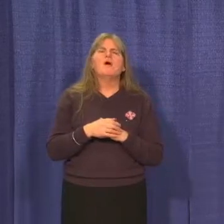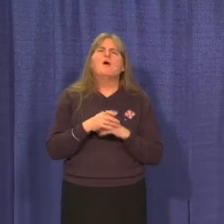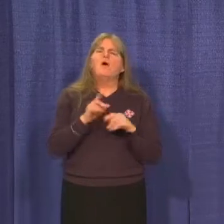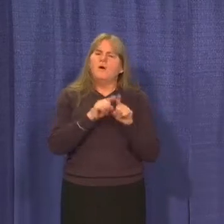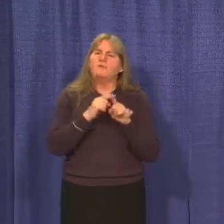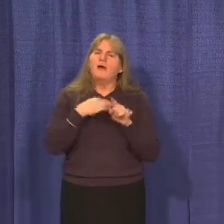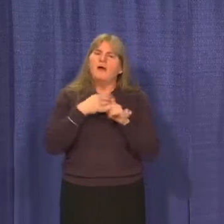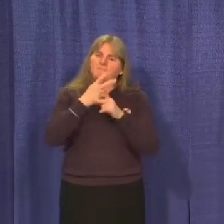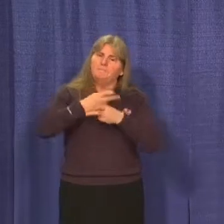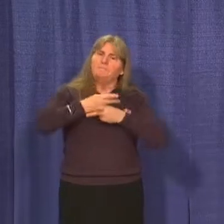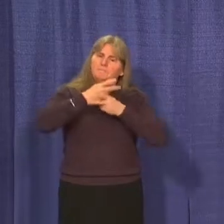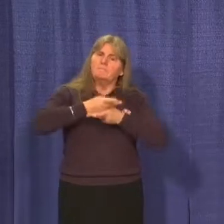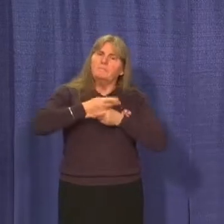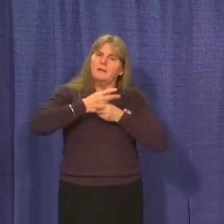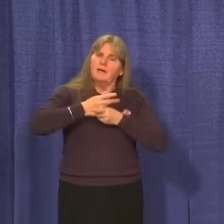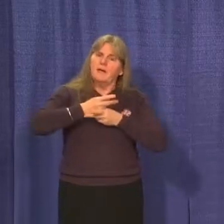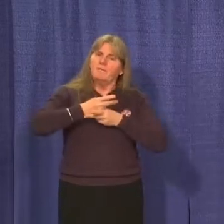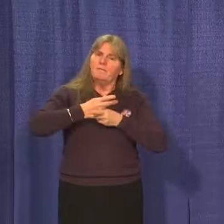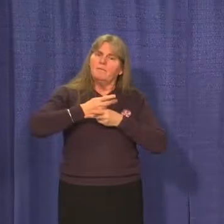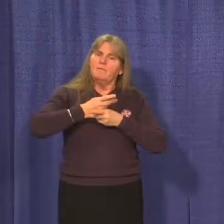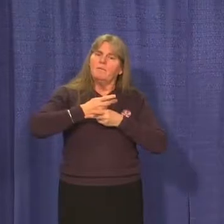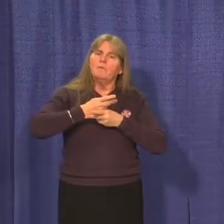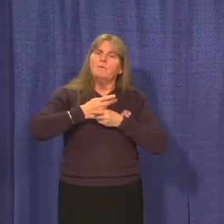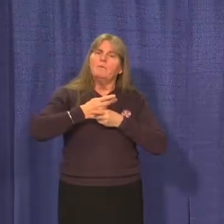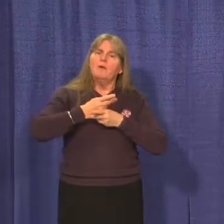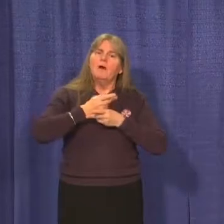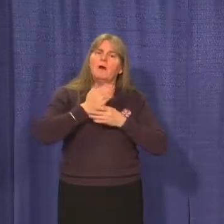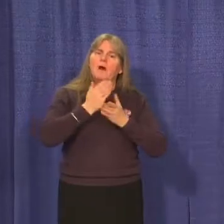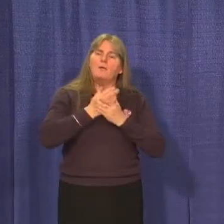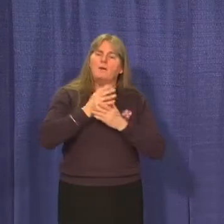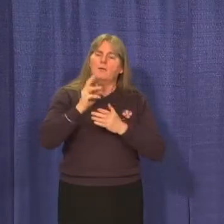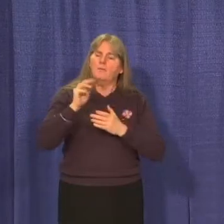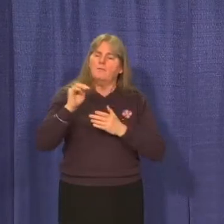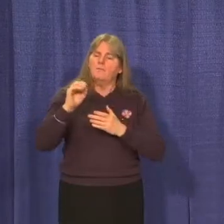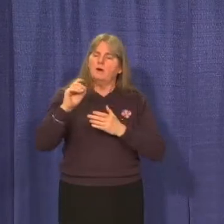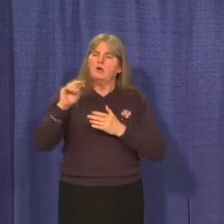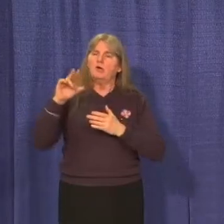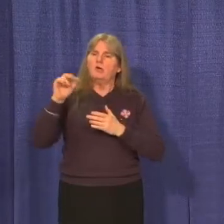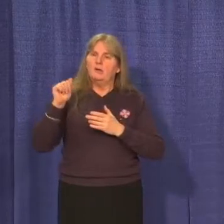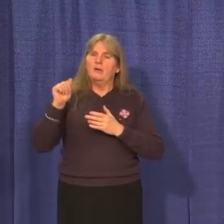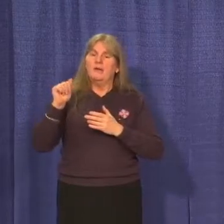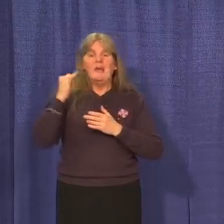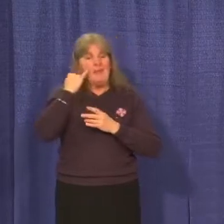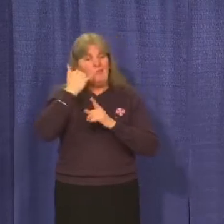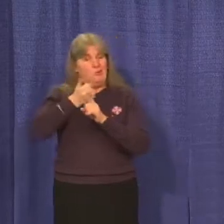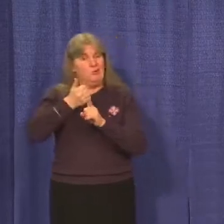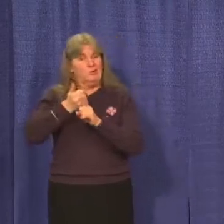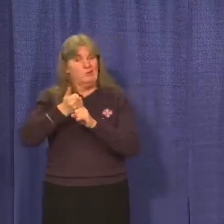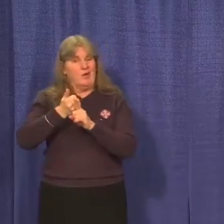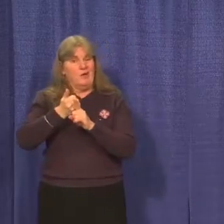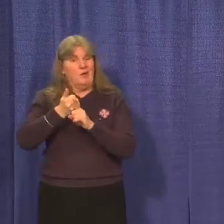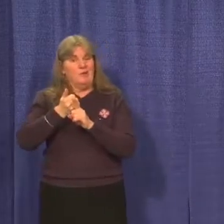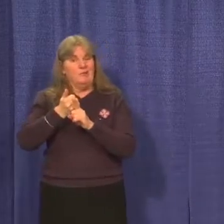So the precautions for Moderna is if you have a known allergy, which of course most people